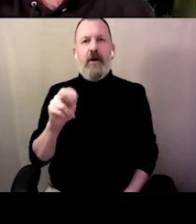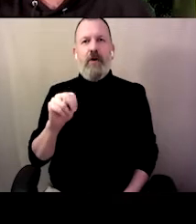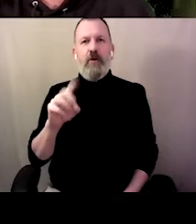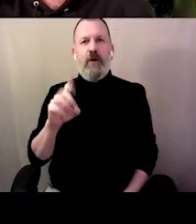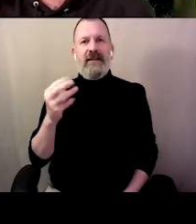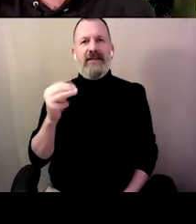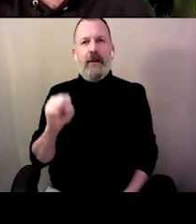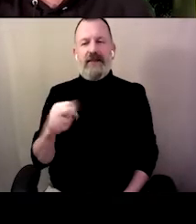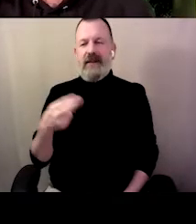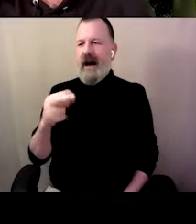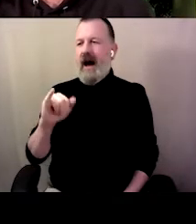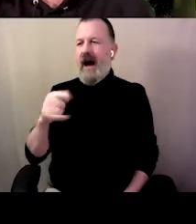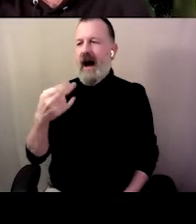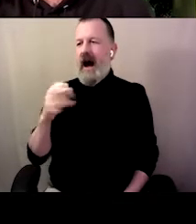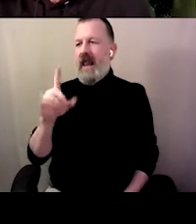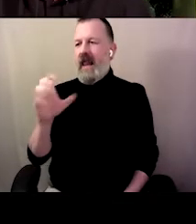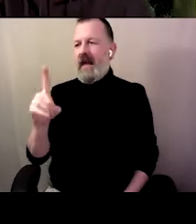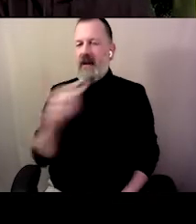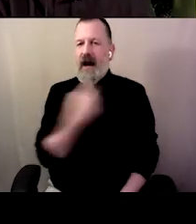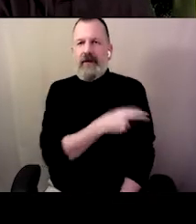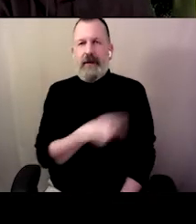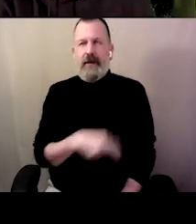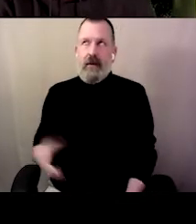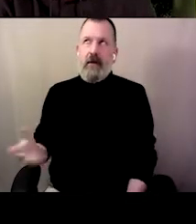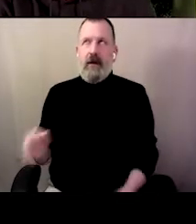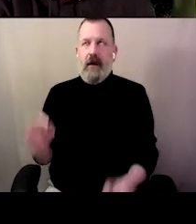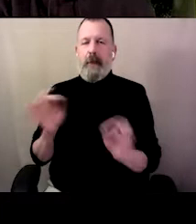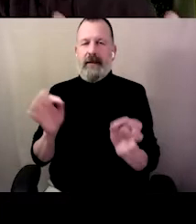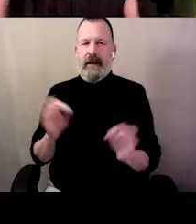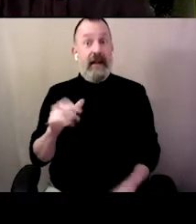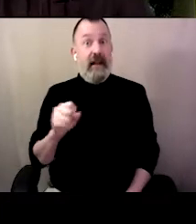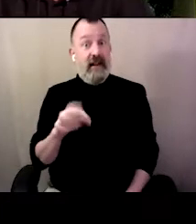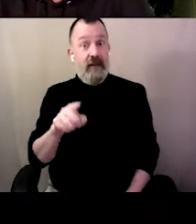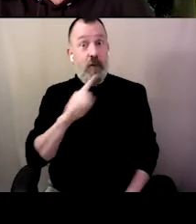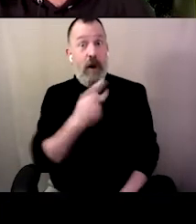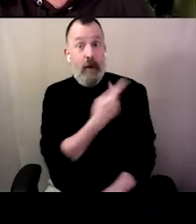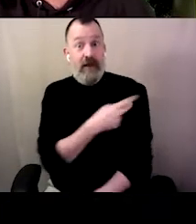grand scheme of things, big deal right now. Yes, it's a big deal if you're patient there. It's a big deal if you're a physician there.